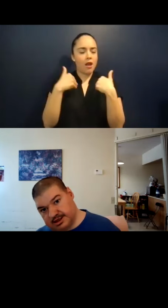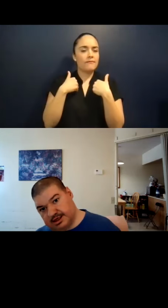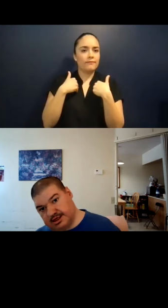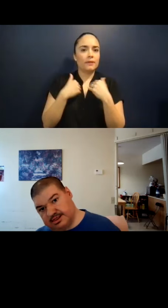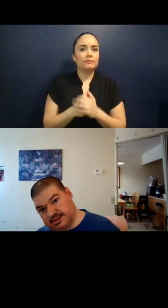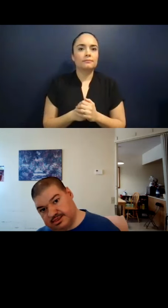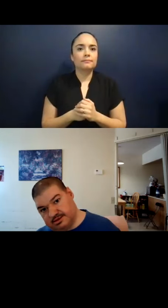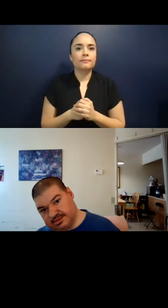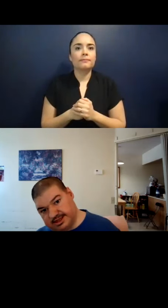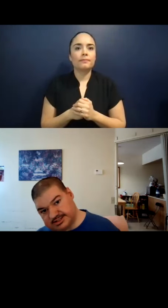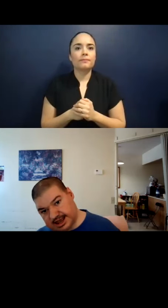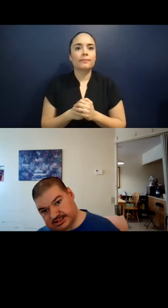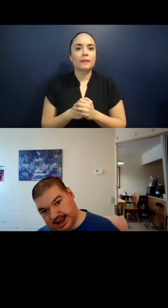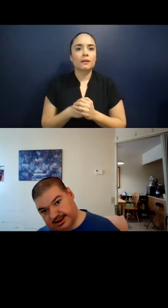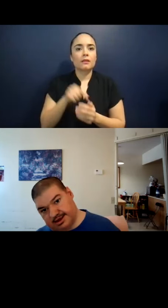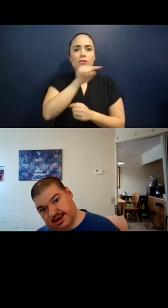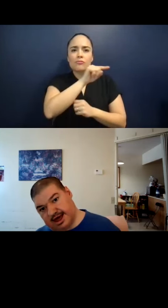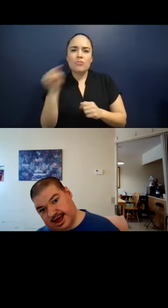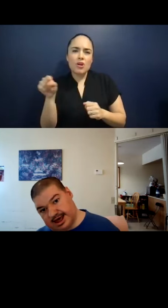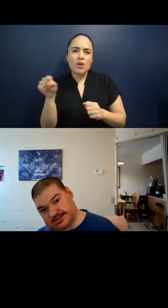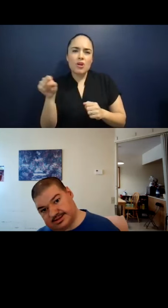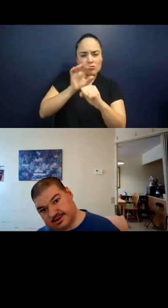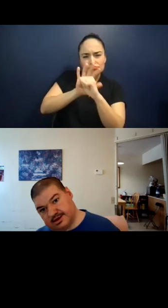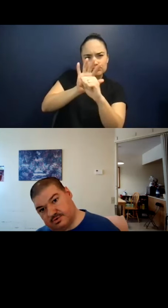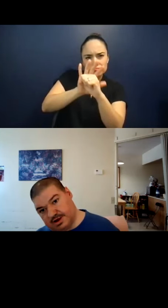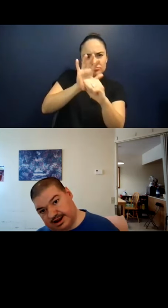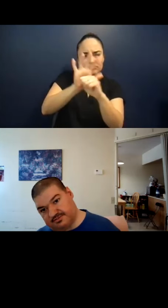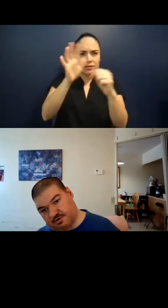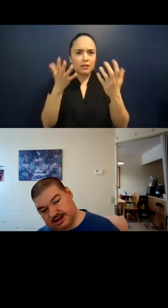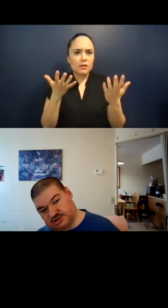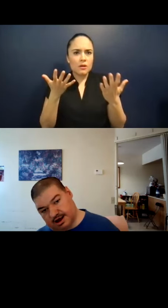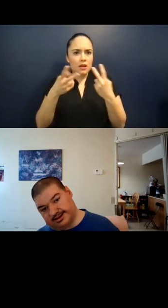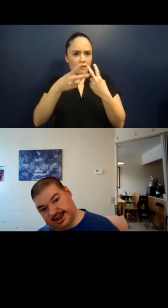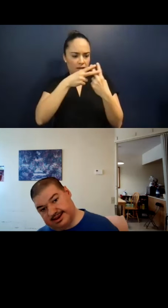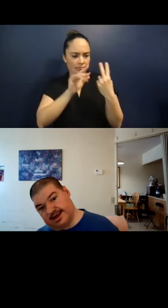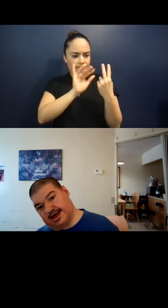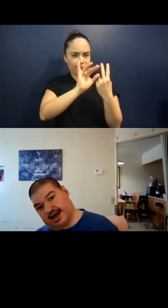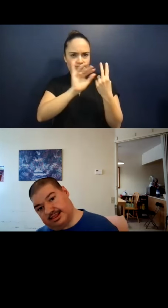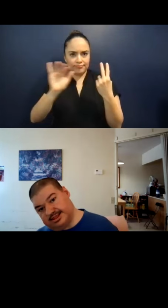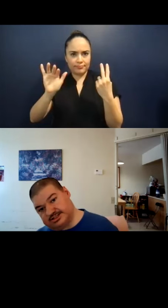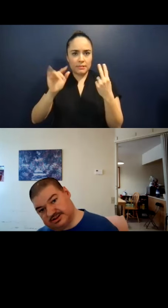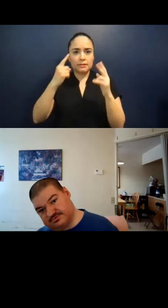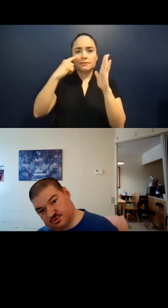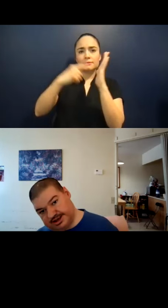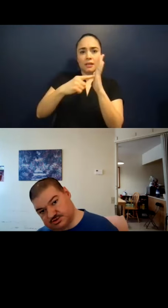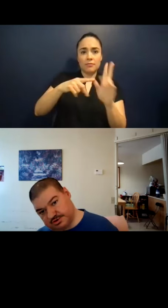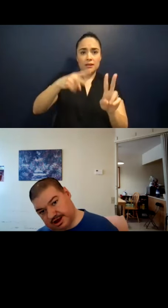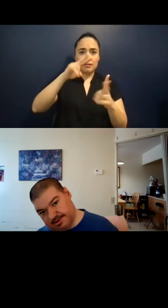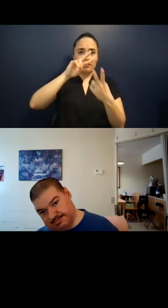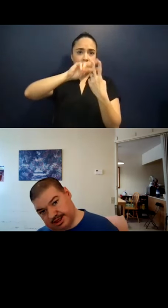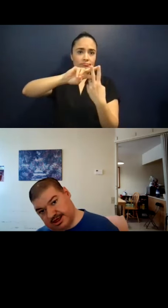There are some really good relevant Twitter hashtags . Hashtag is a place where